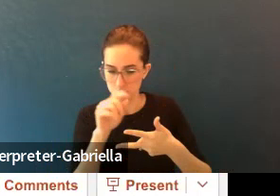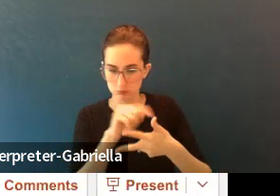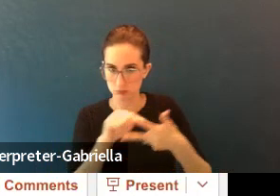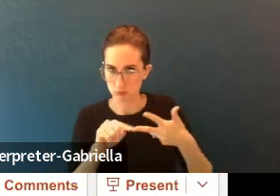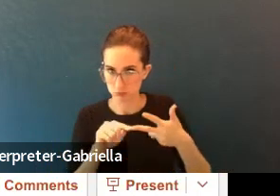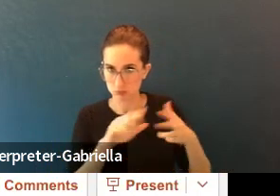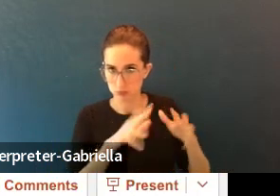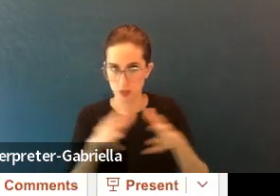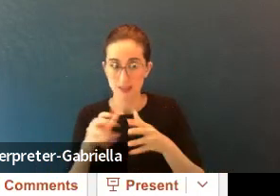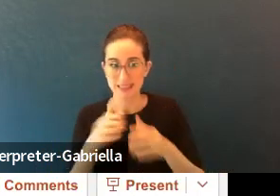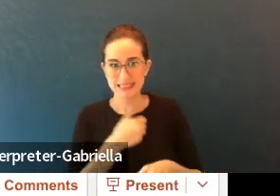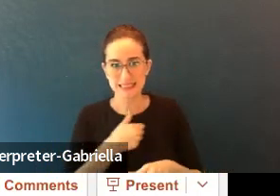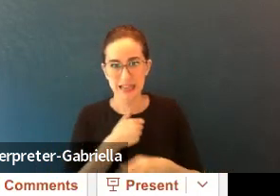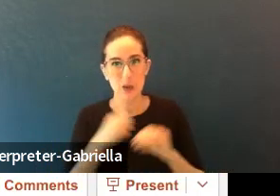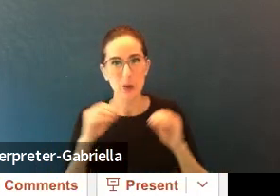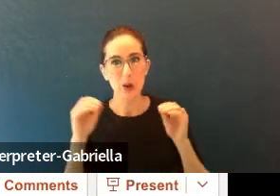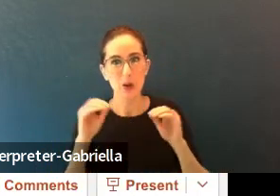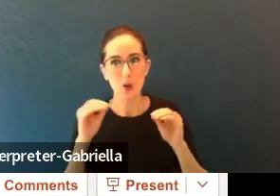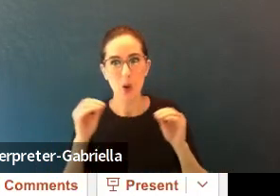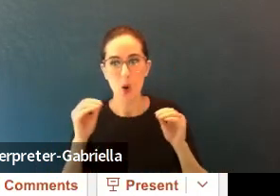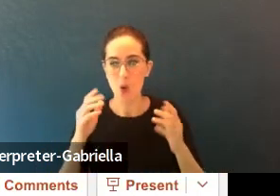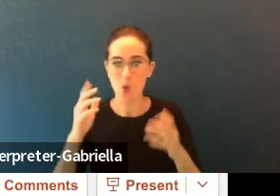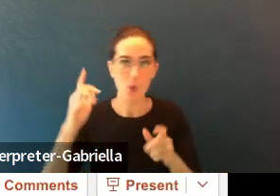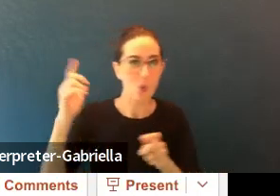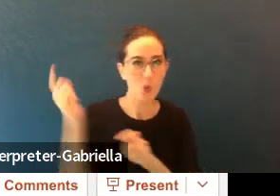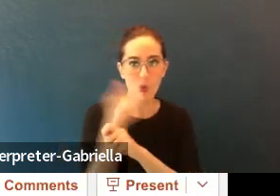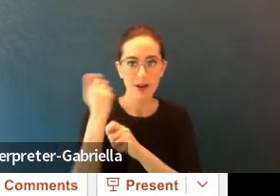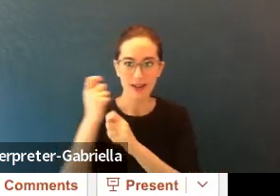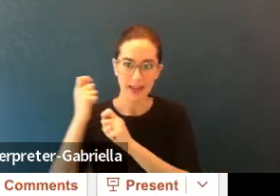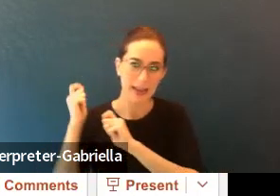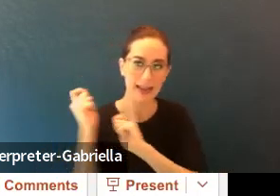If we were in person, normally we would have like a gift card or something. It's virtual.